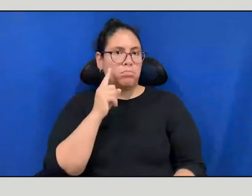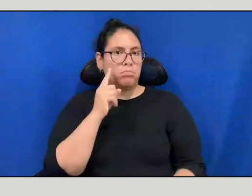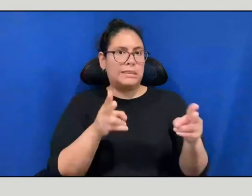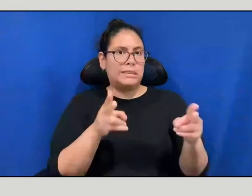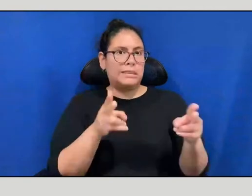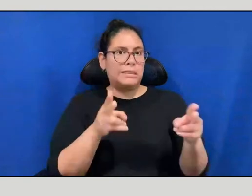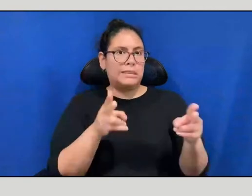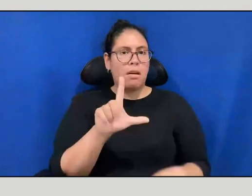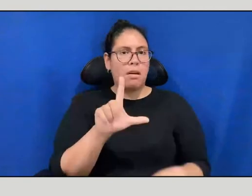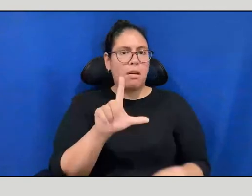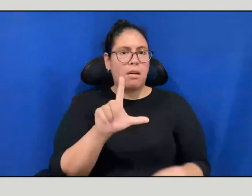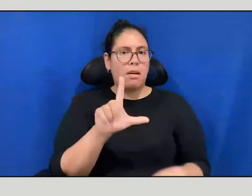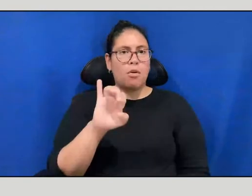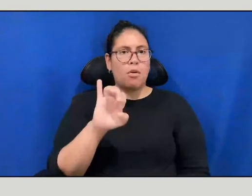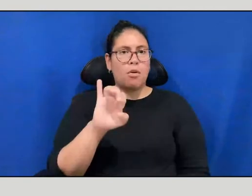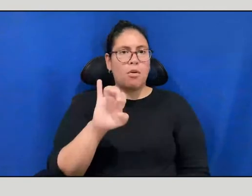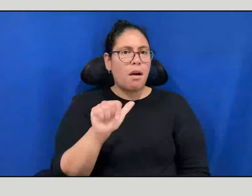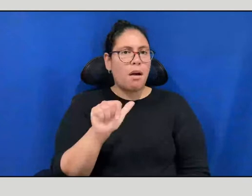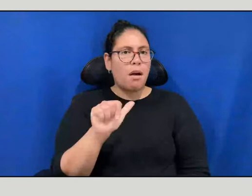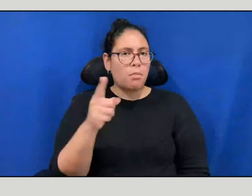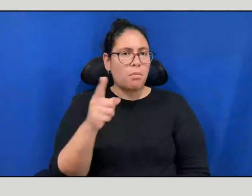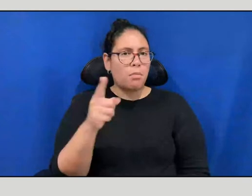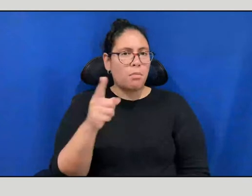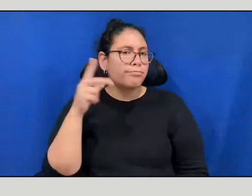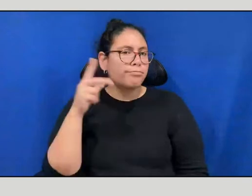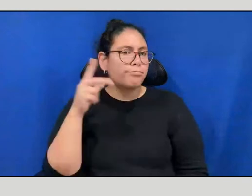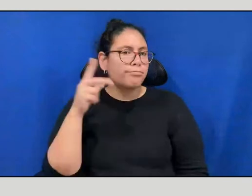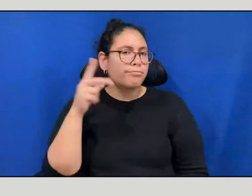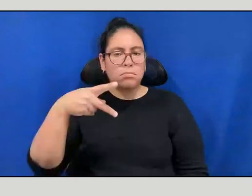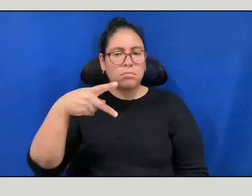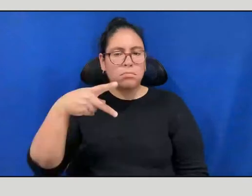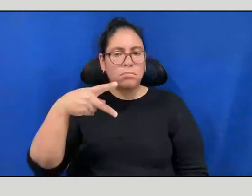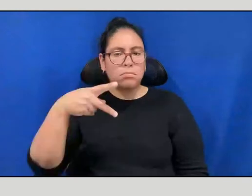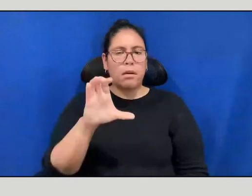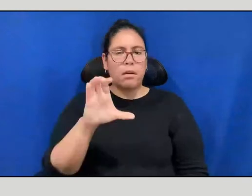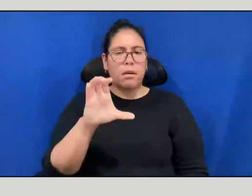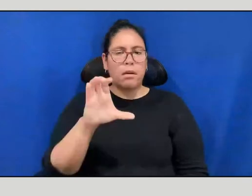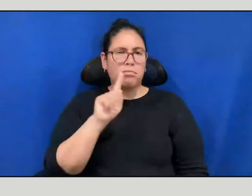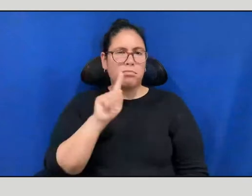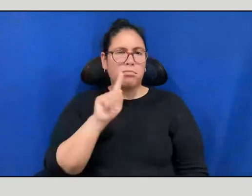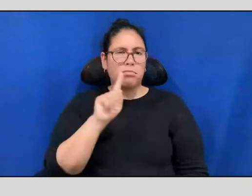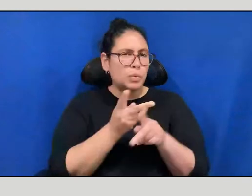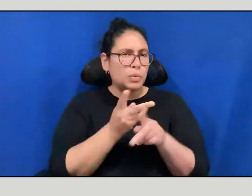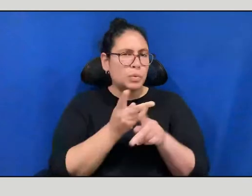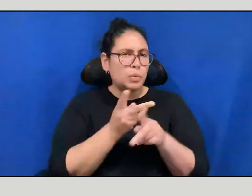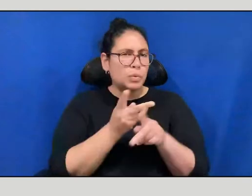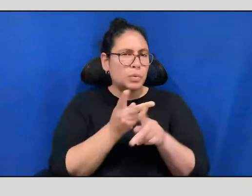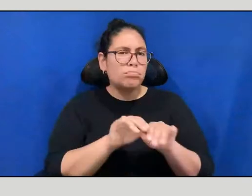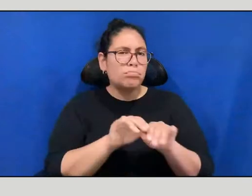so it's very produced and reported, we take listeners to Levittown,